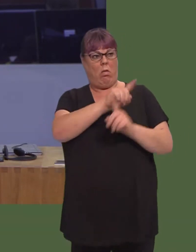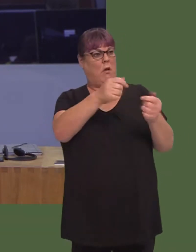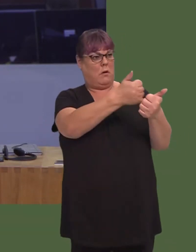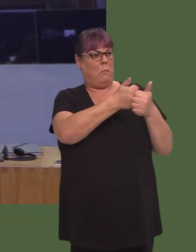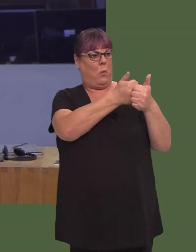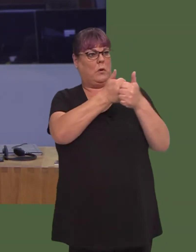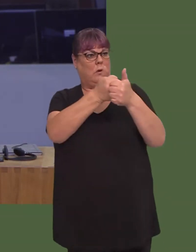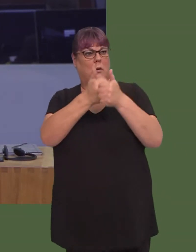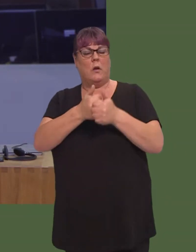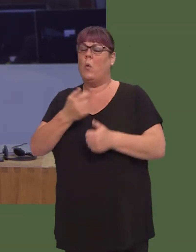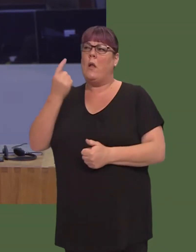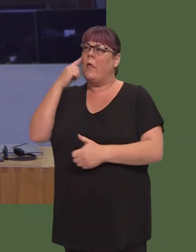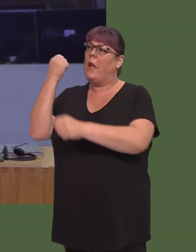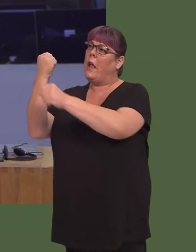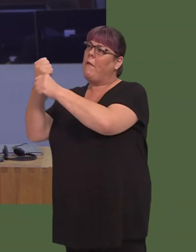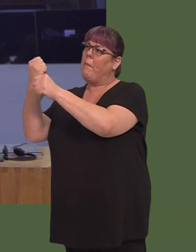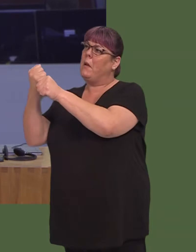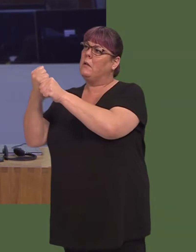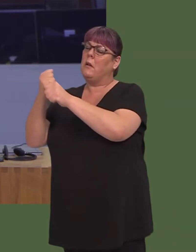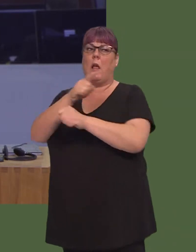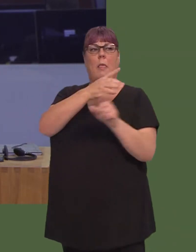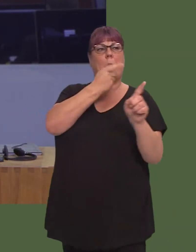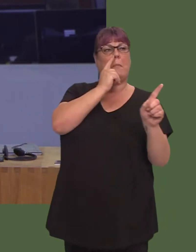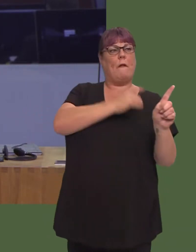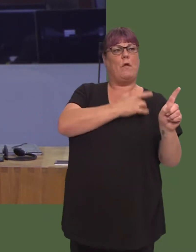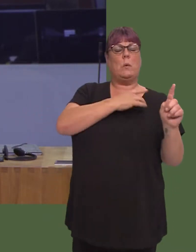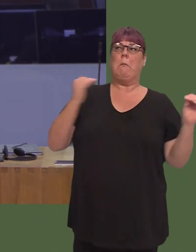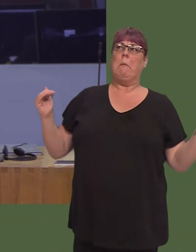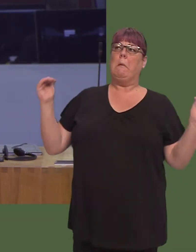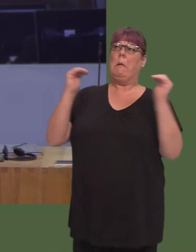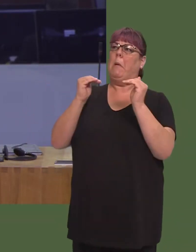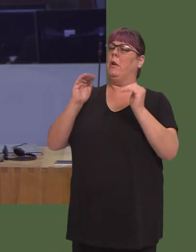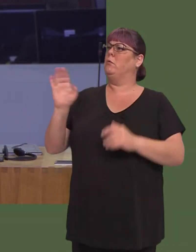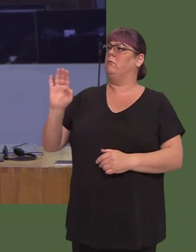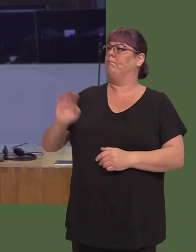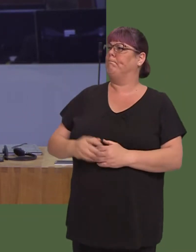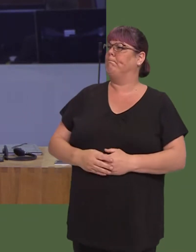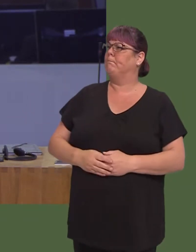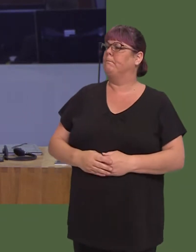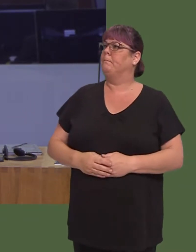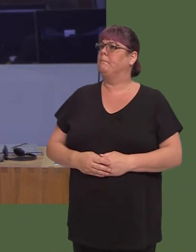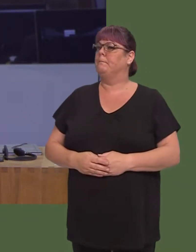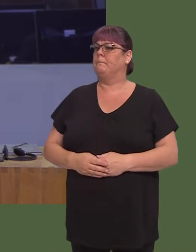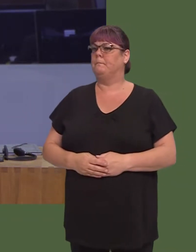consequences for the people of north Wales and the staff who work tirelessly to deliver their care. The people of north Wales deserve a safe and sustainable health service. Clearly,